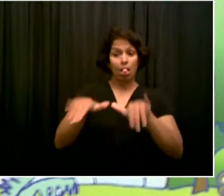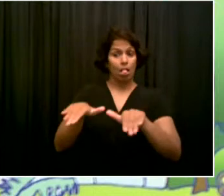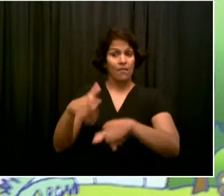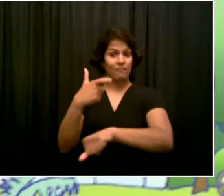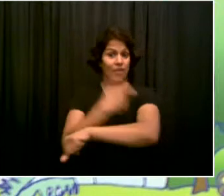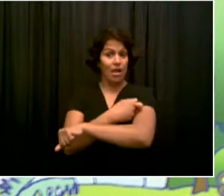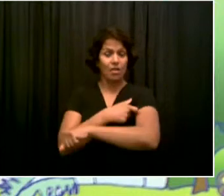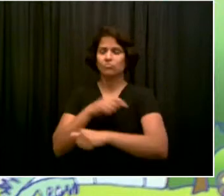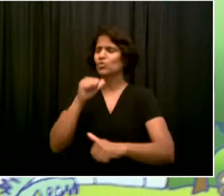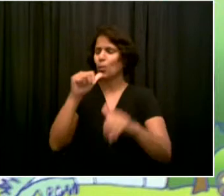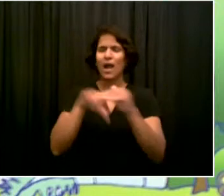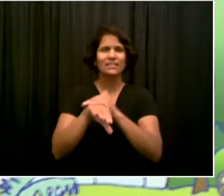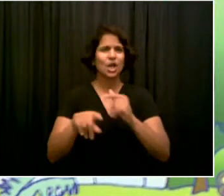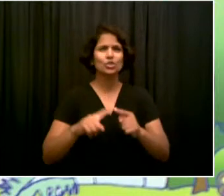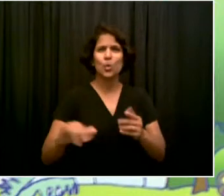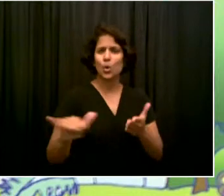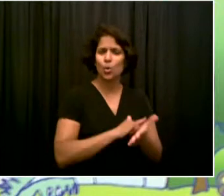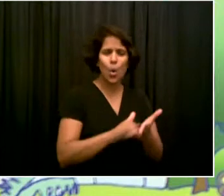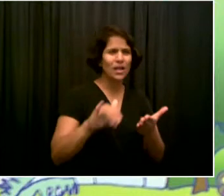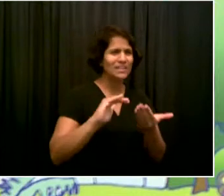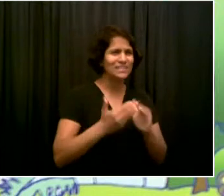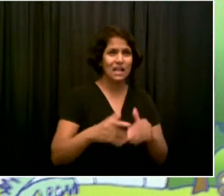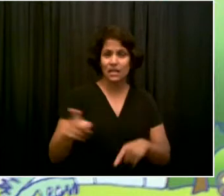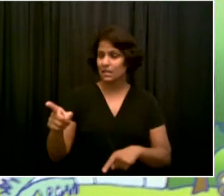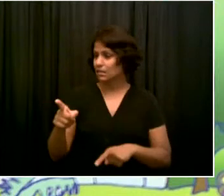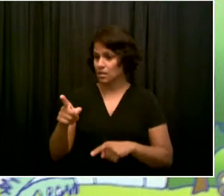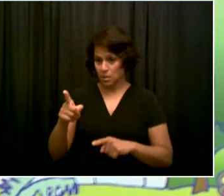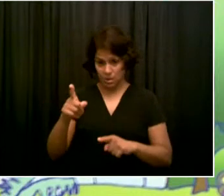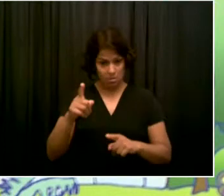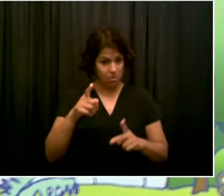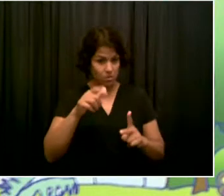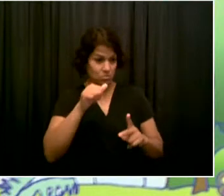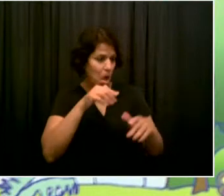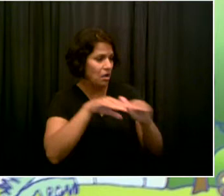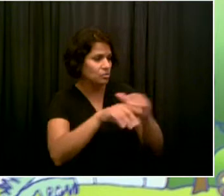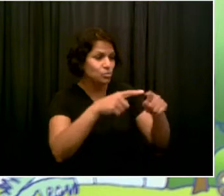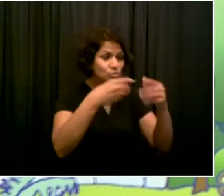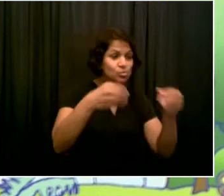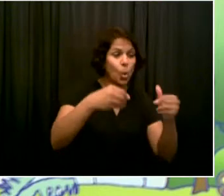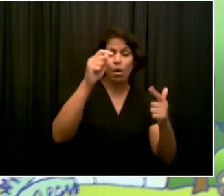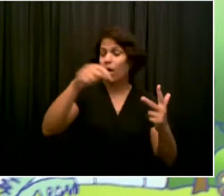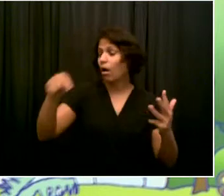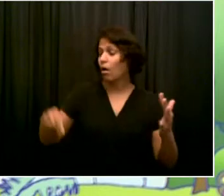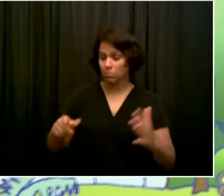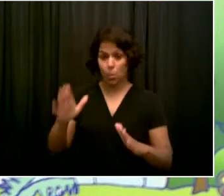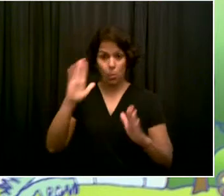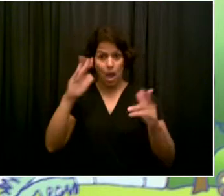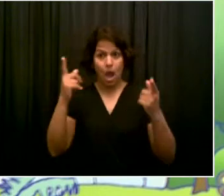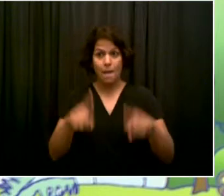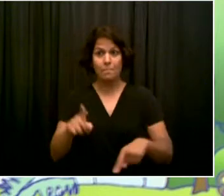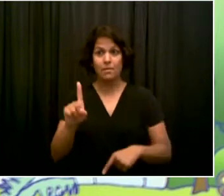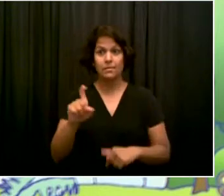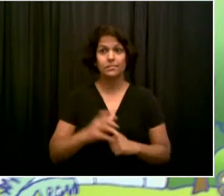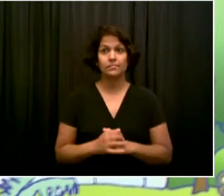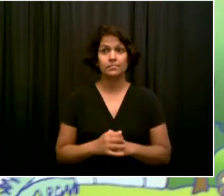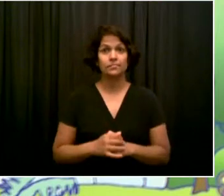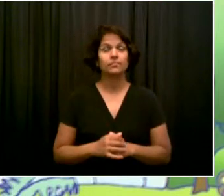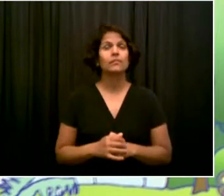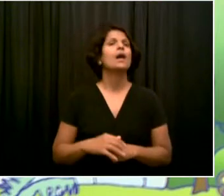HAVE YOU UNLESS YOU HAVE PROOF OF VACCINE YOU'RE NO T ALLOWED TO GO IN, WHT APOINT DO WE GET THERE?